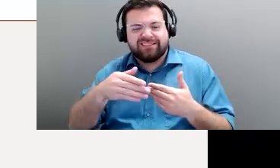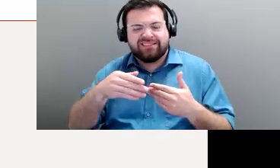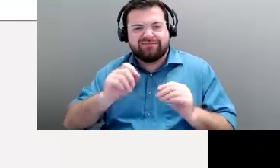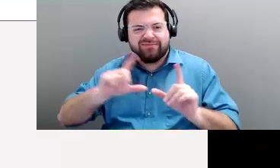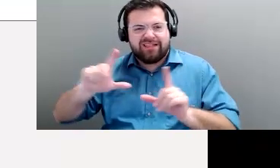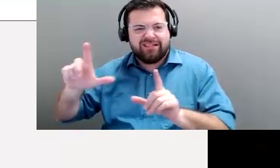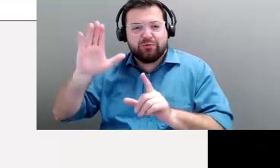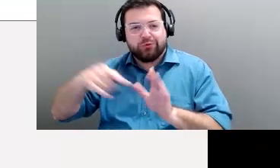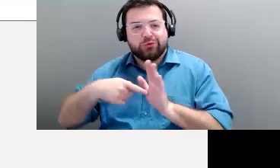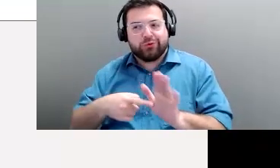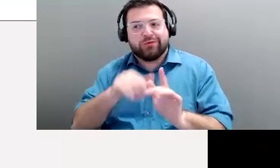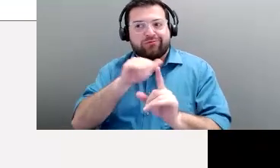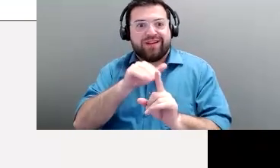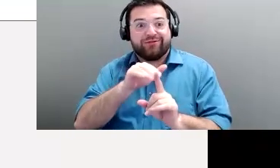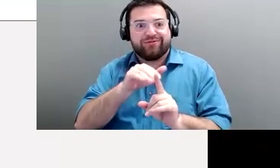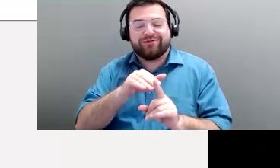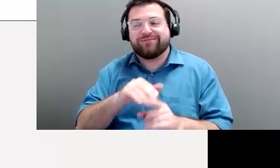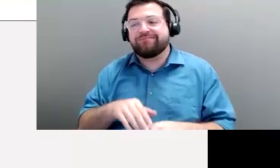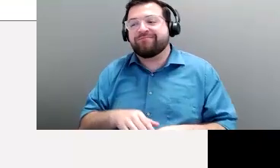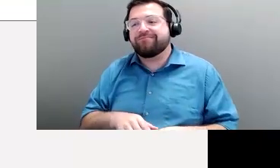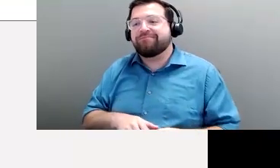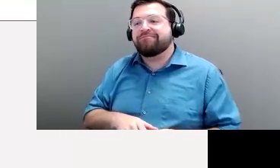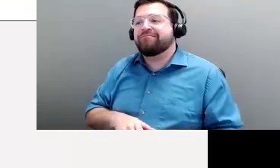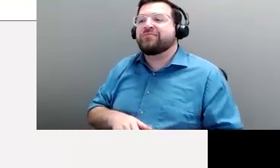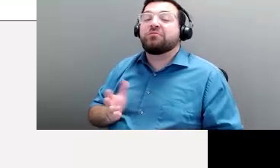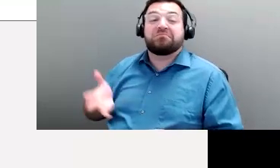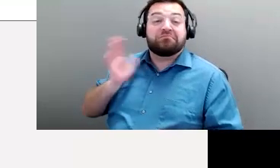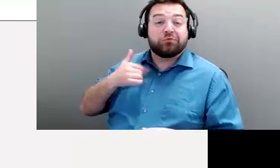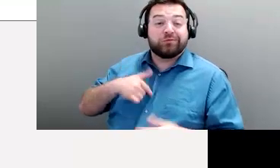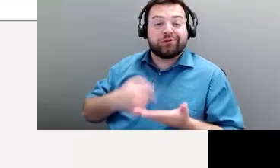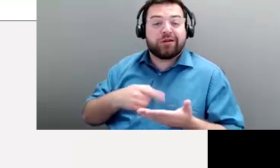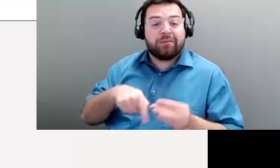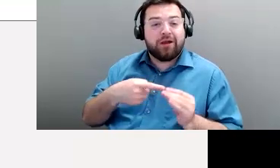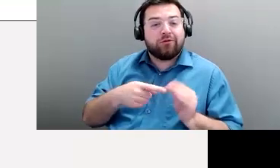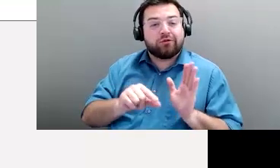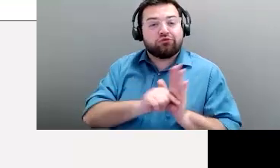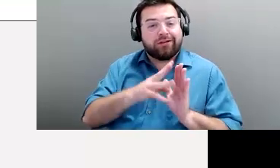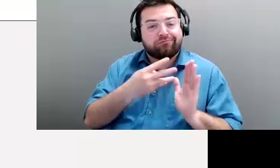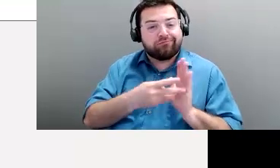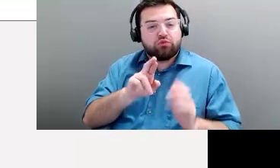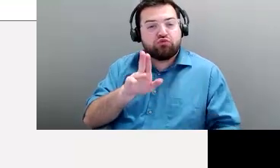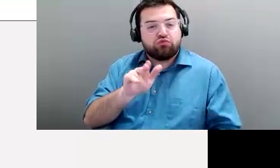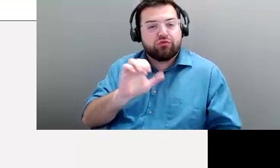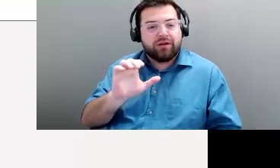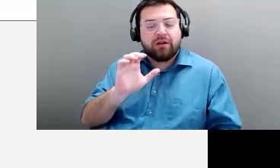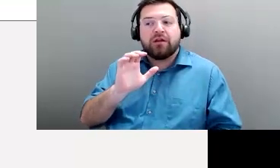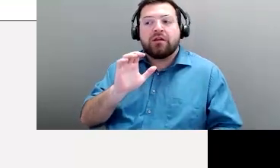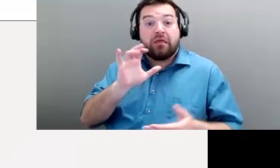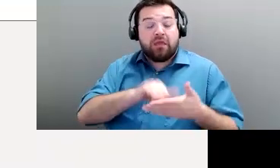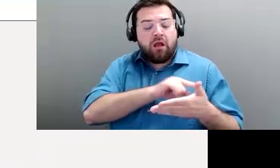And so we mentioned rubrics earlier, in our conversation. And it's a good tool to help us to identify or clarify